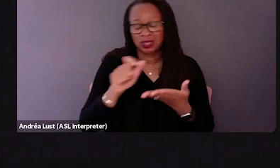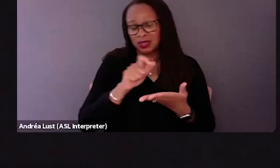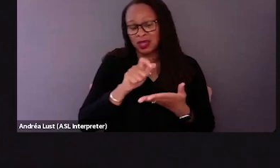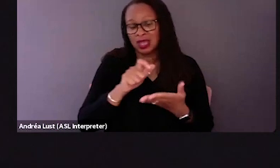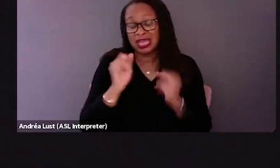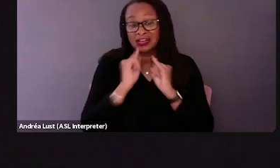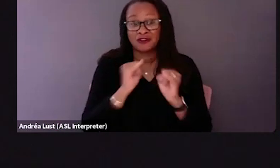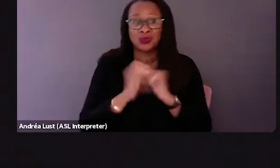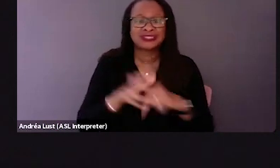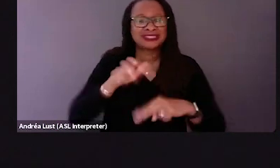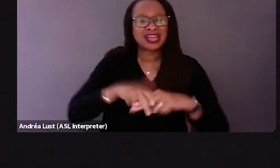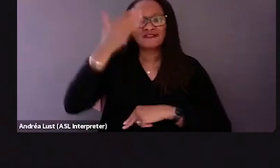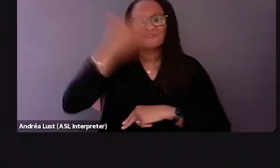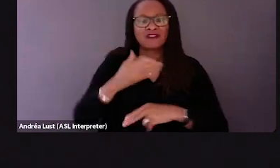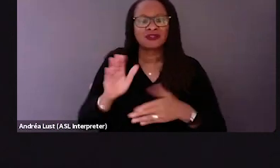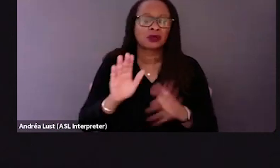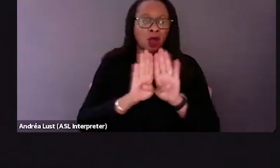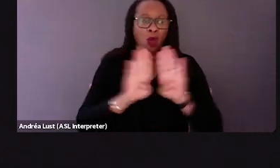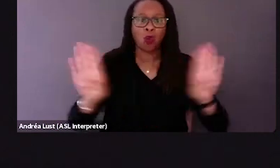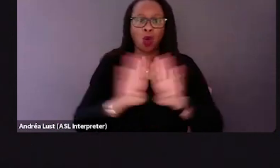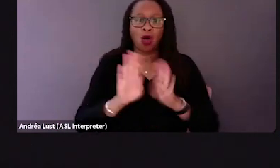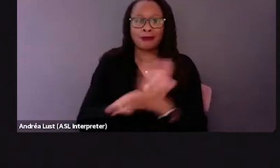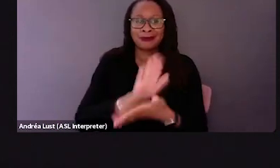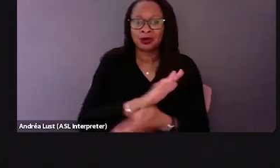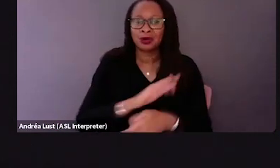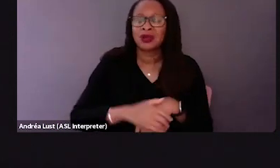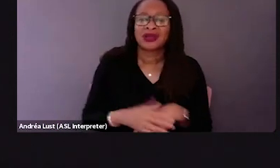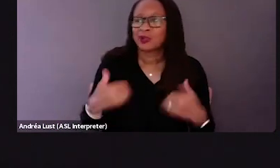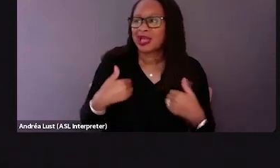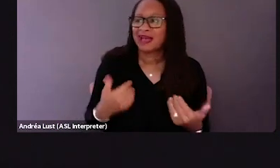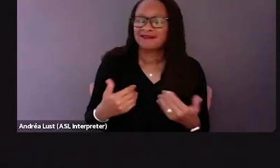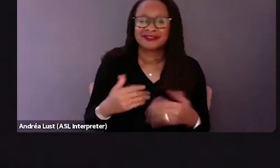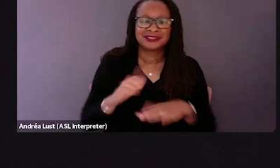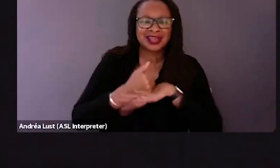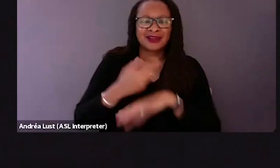we I think packed in sometimes four in a day. Typically we did two or three